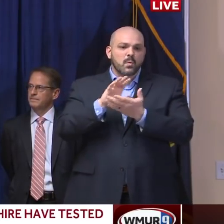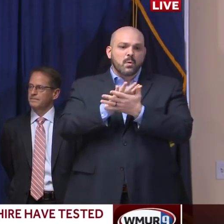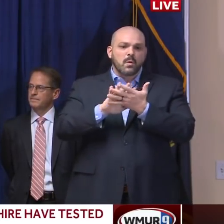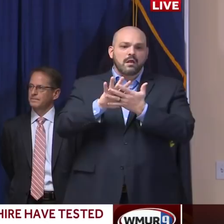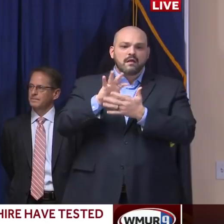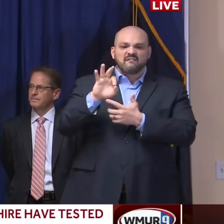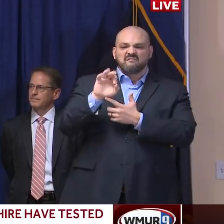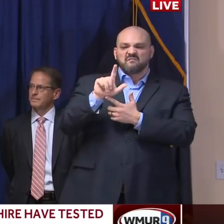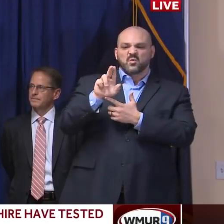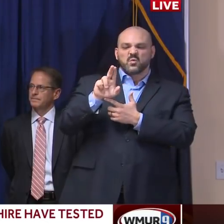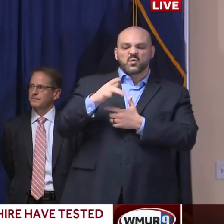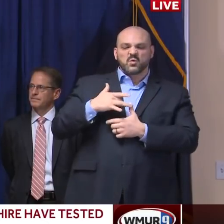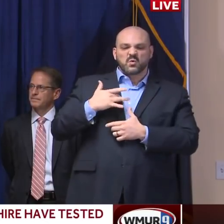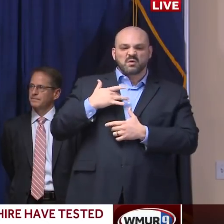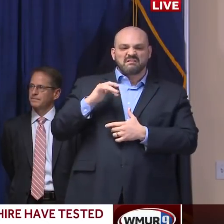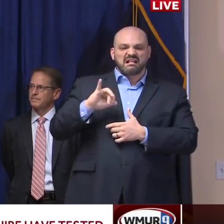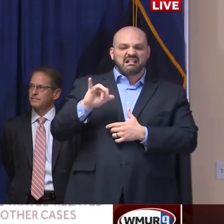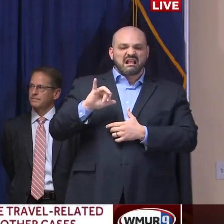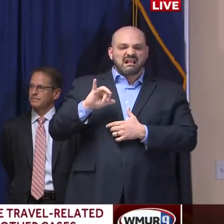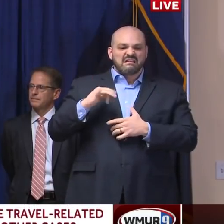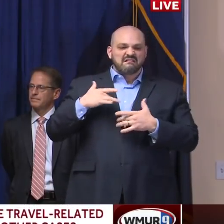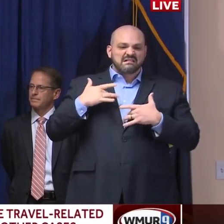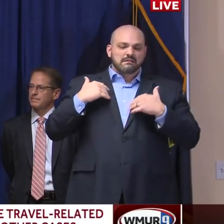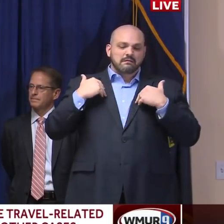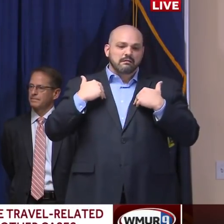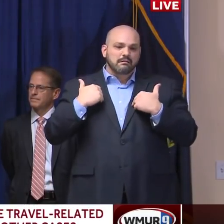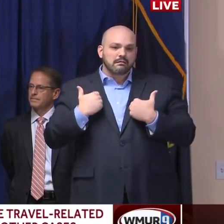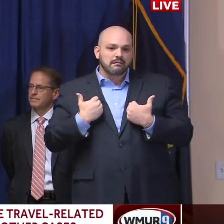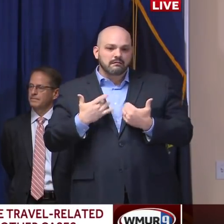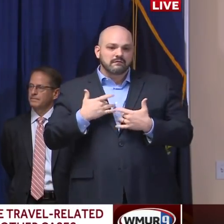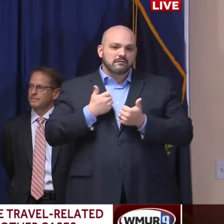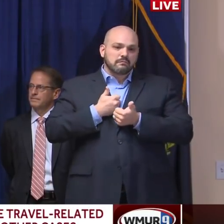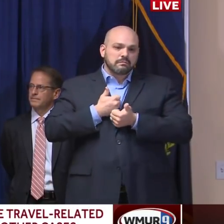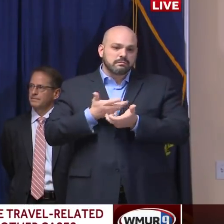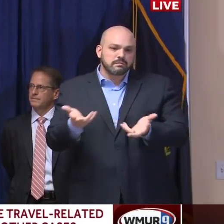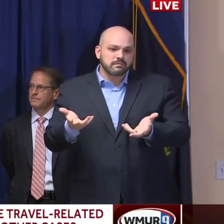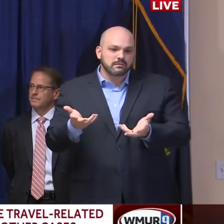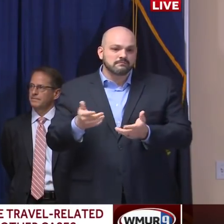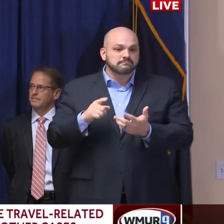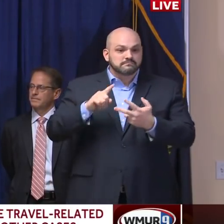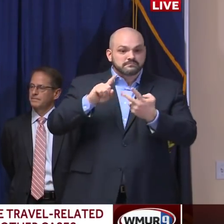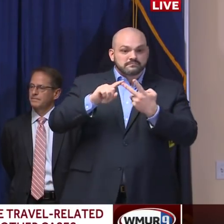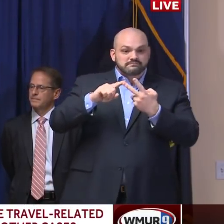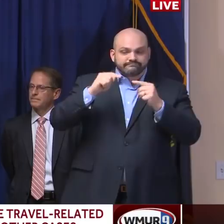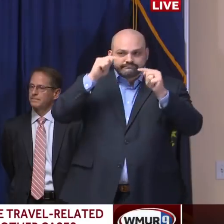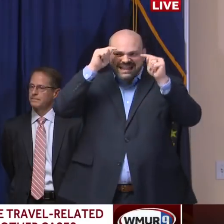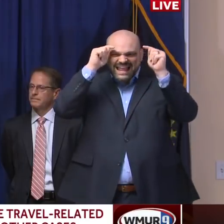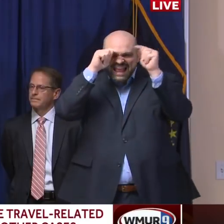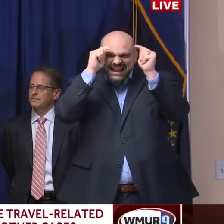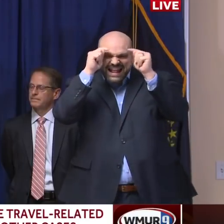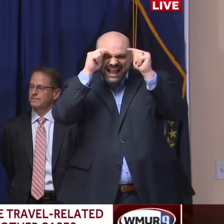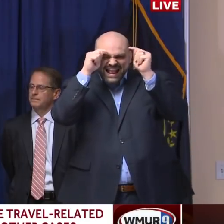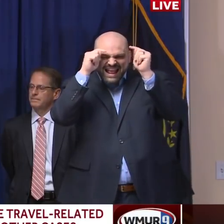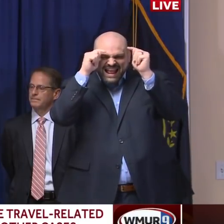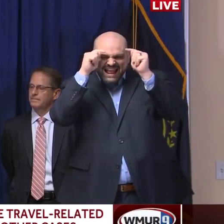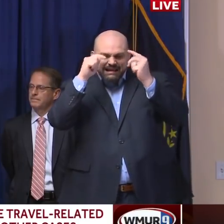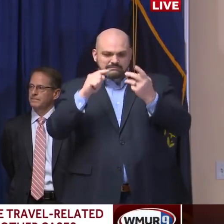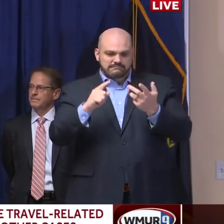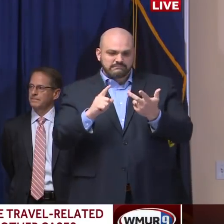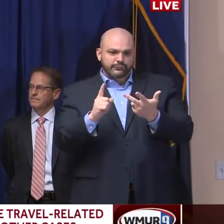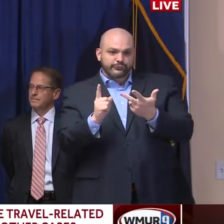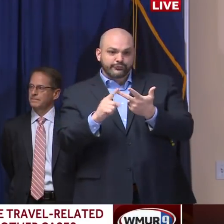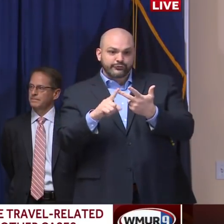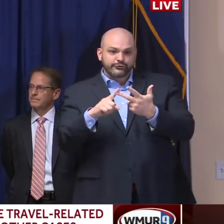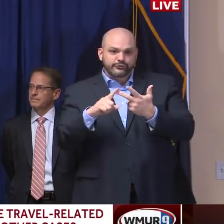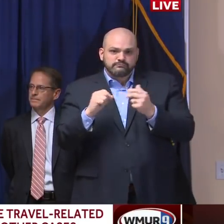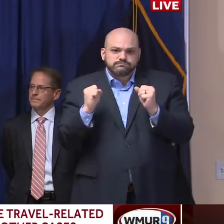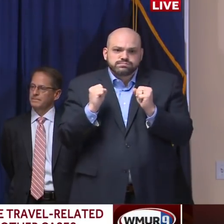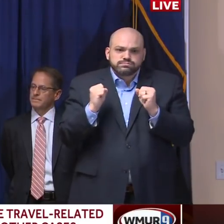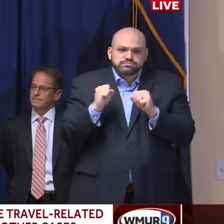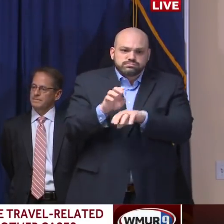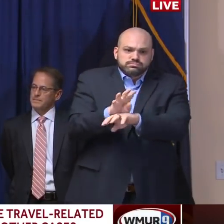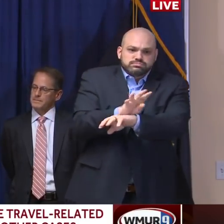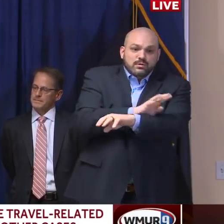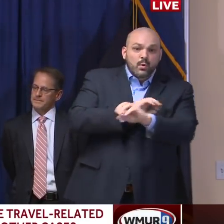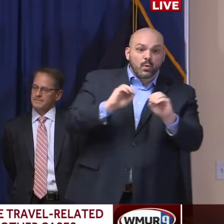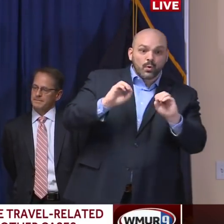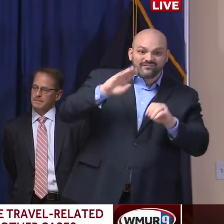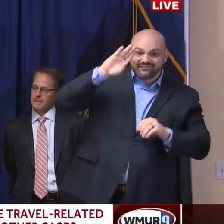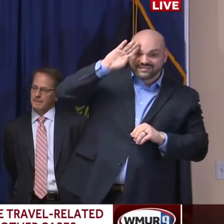SOME OF THE VERY EARLY SIGNS OF COVID-19 CAN INCLUDE MORE VAGUE OR GENERAL FLULIKE SYMPTOMS, INCLUDING SOMEONE FEELING SIMPLY TIRED, RUN DOWN, MAYBE HAVING A HEADACHE, HAVING CHILLS BUT